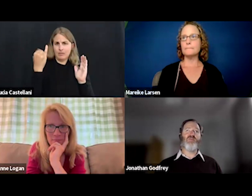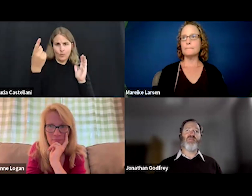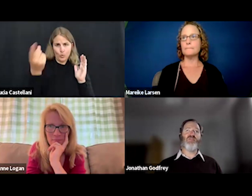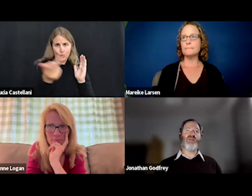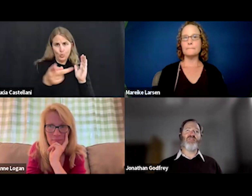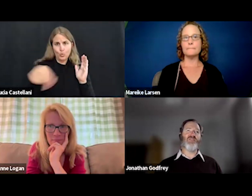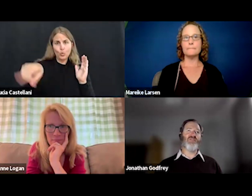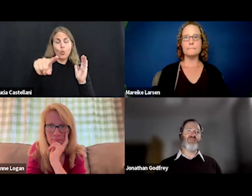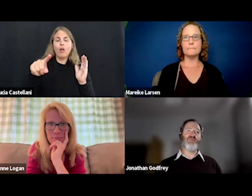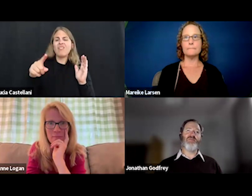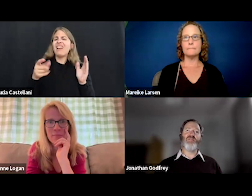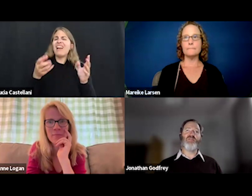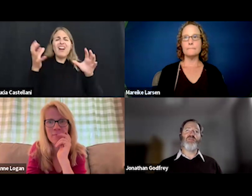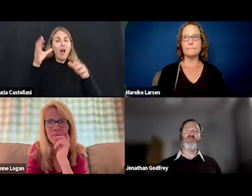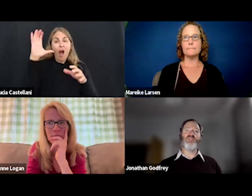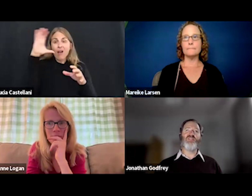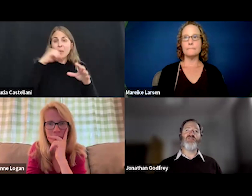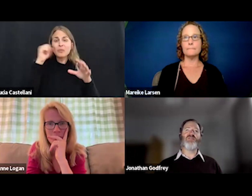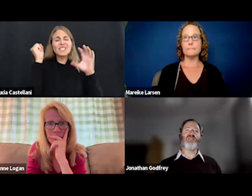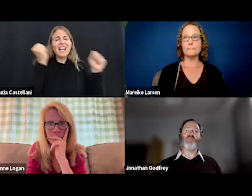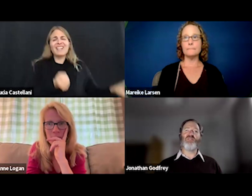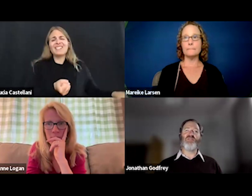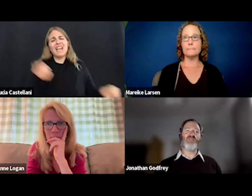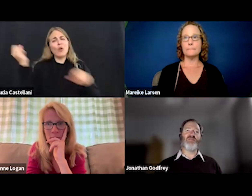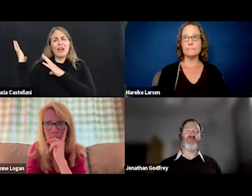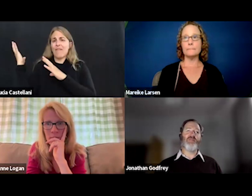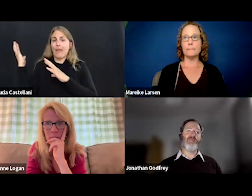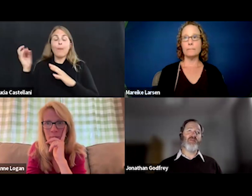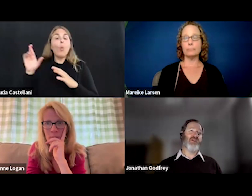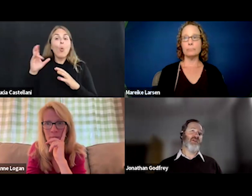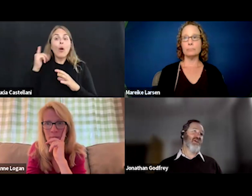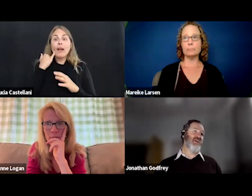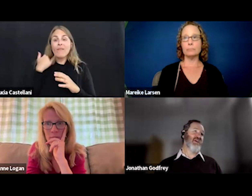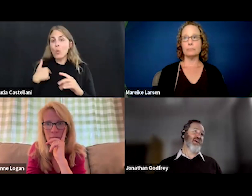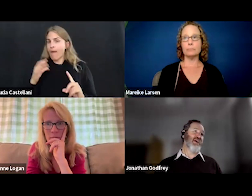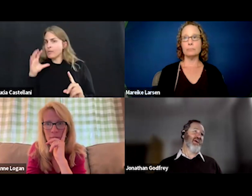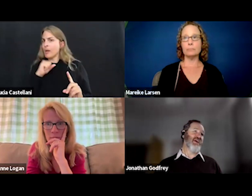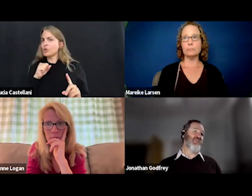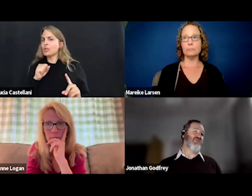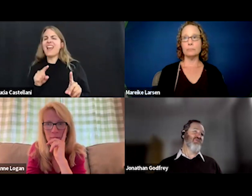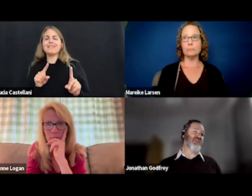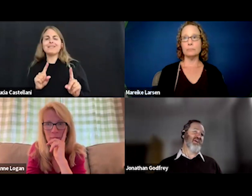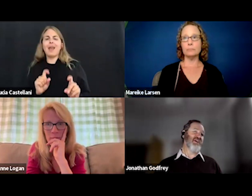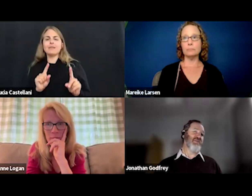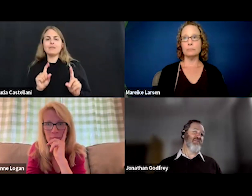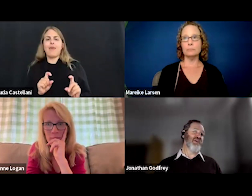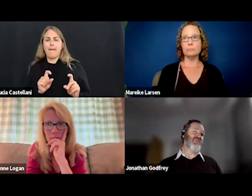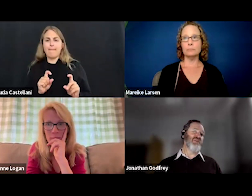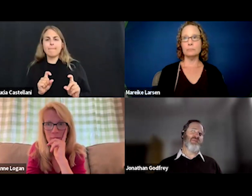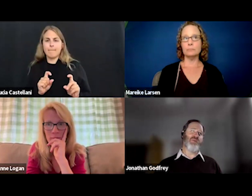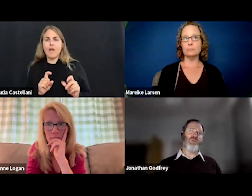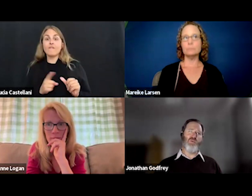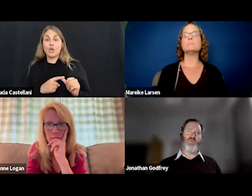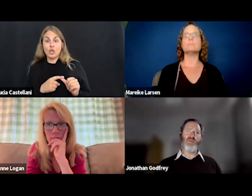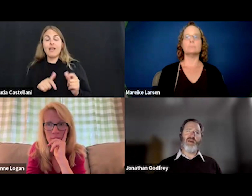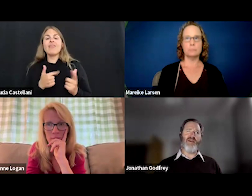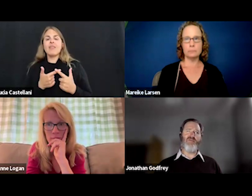Get rid of assumptions or test your assumptions, and meet people halfway.